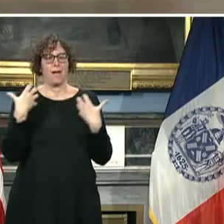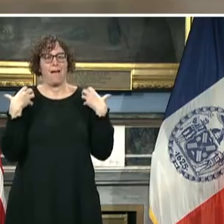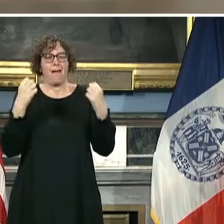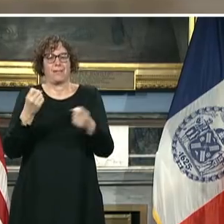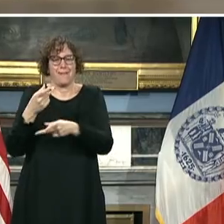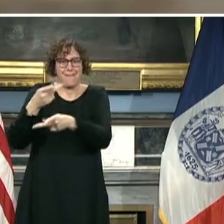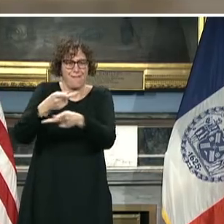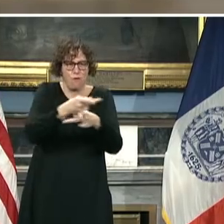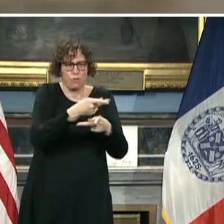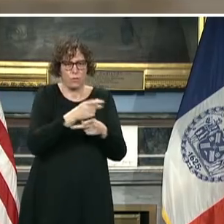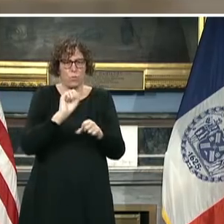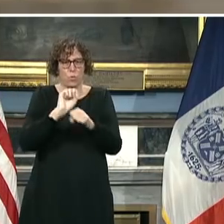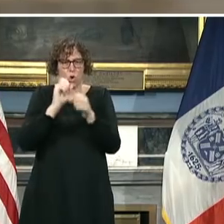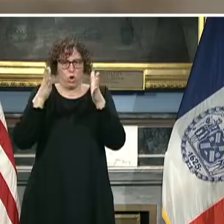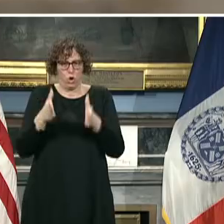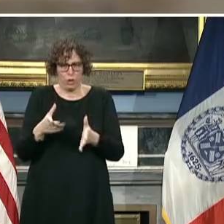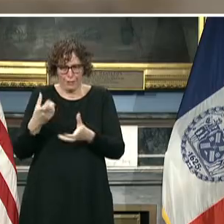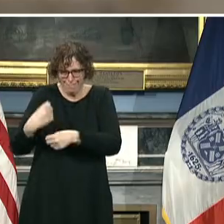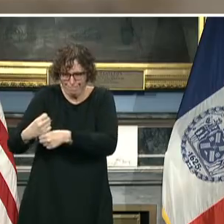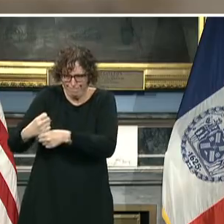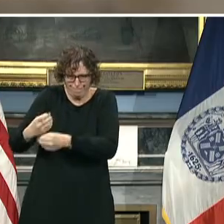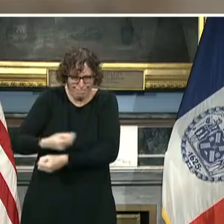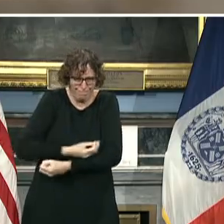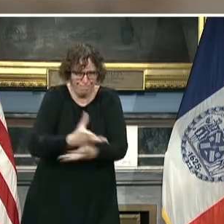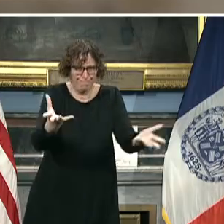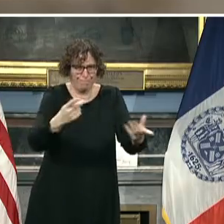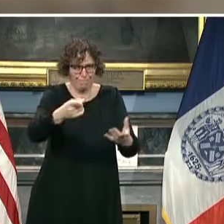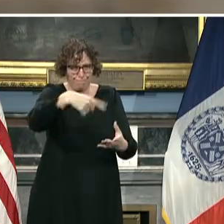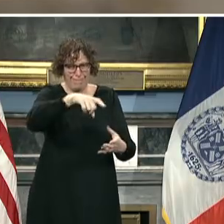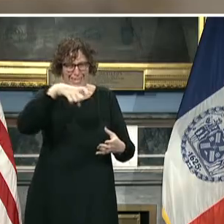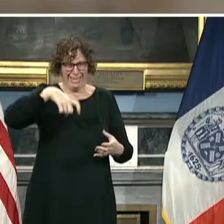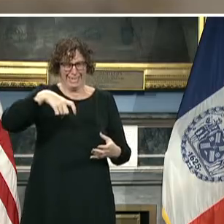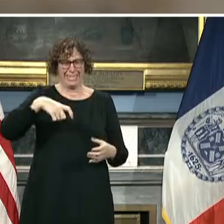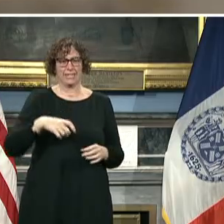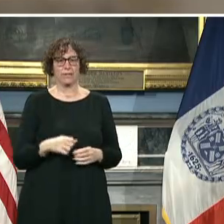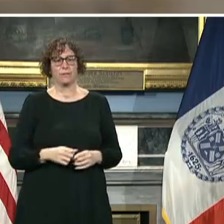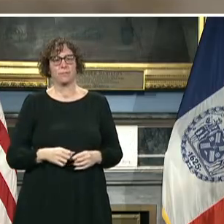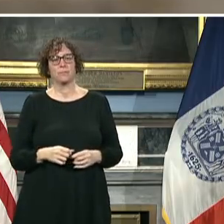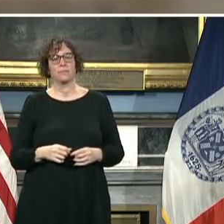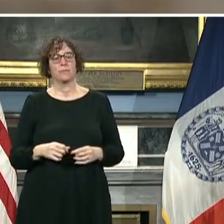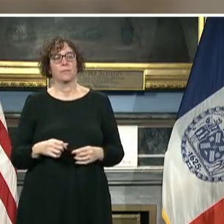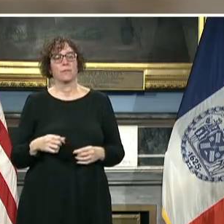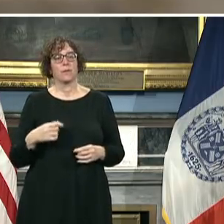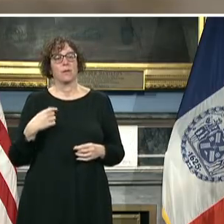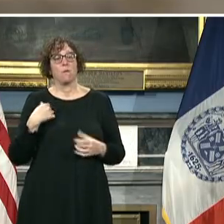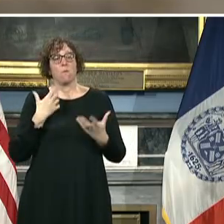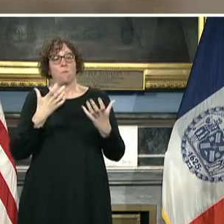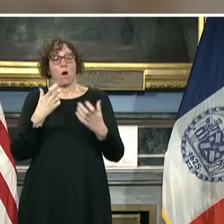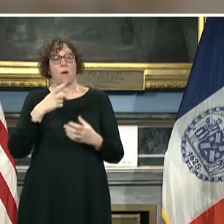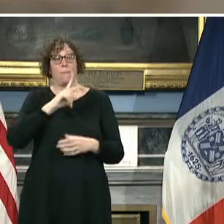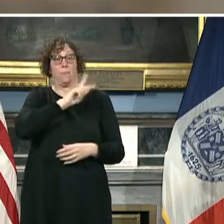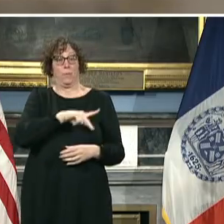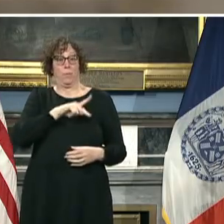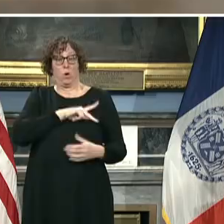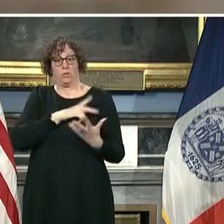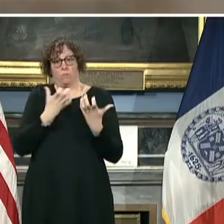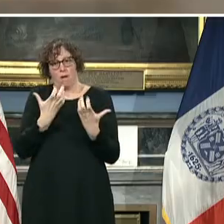CMMOUNITIES. PEOPLE WHO HAVE MADE A FAR BIGGER SACRIFICE THAN WE COULD EVER IMAGINE. THIS IS NO DIFFERENT. SO WITH THAT, I